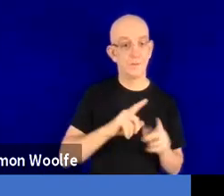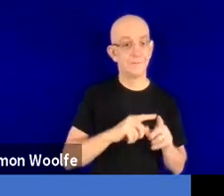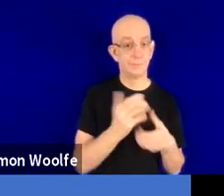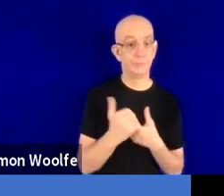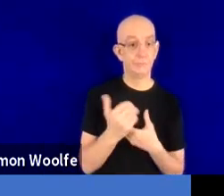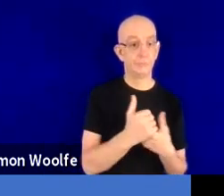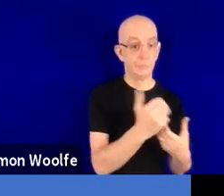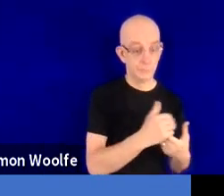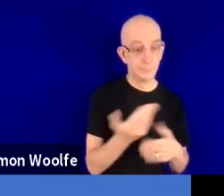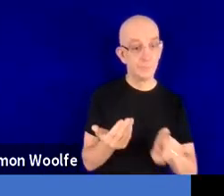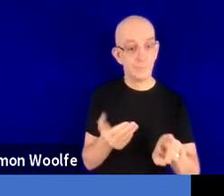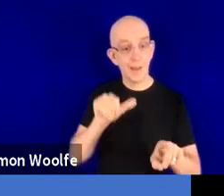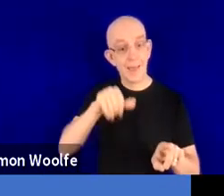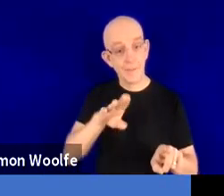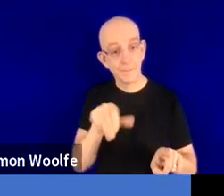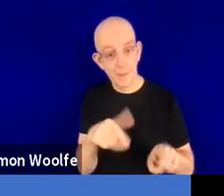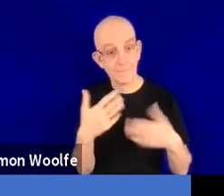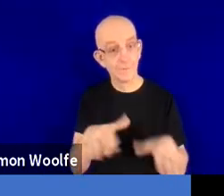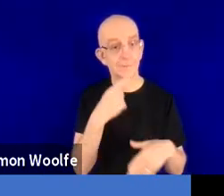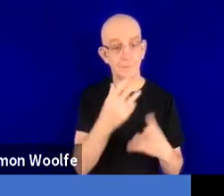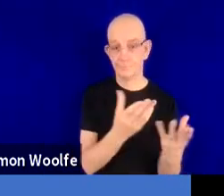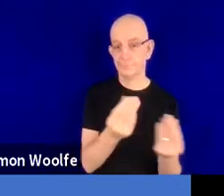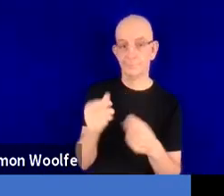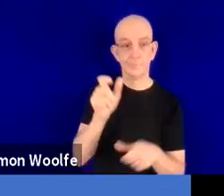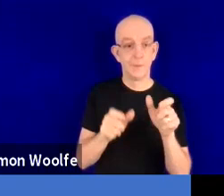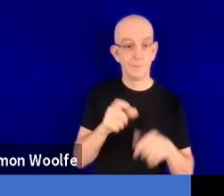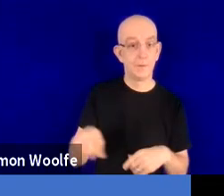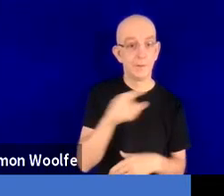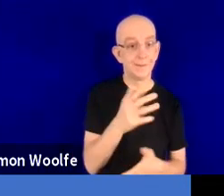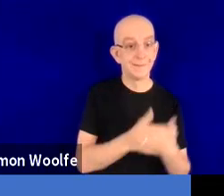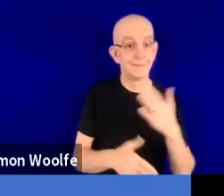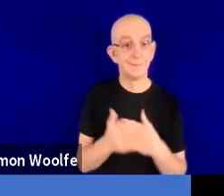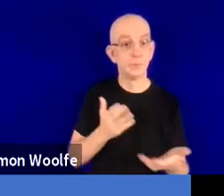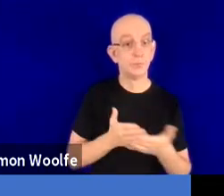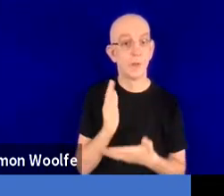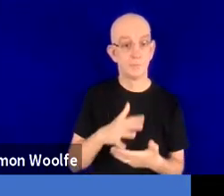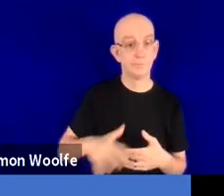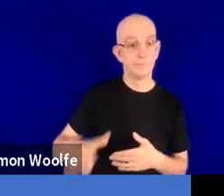and many people in the social protection community are not really aware of disability inclusion requirements